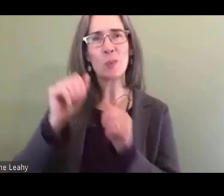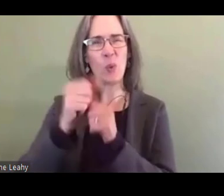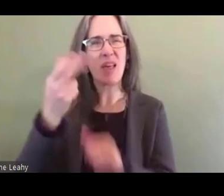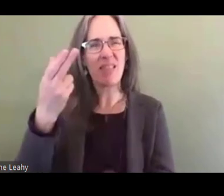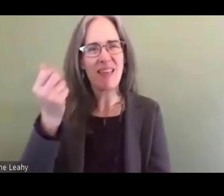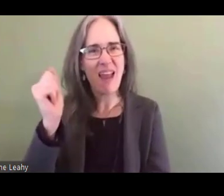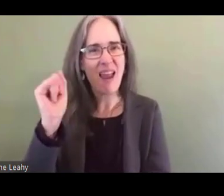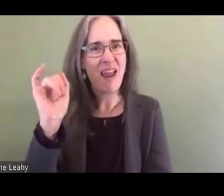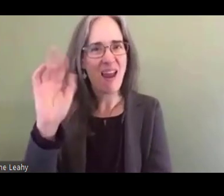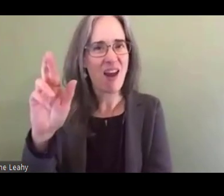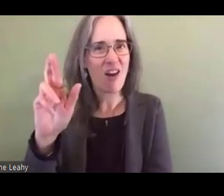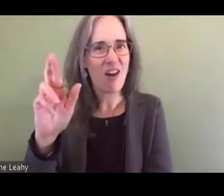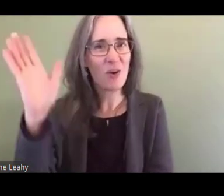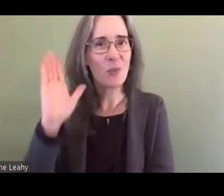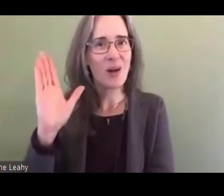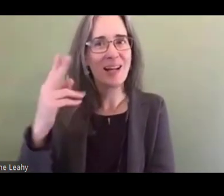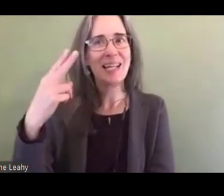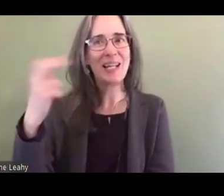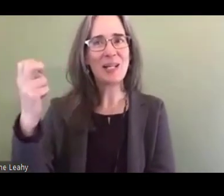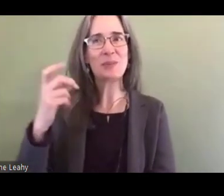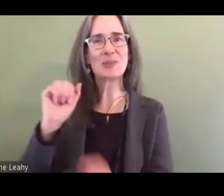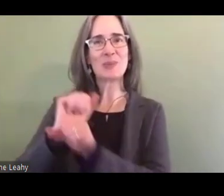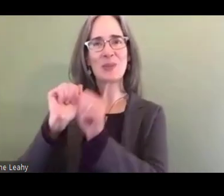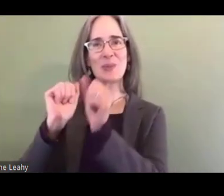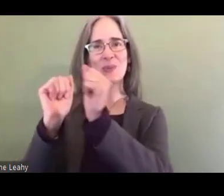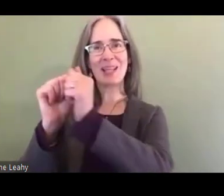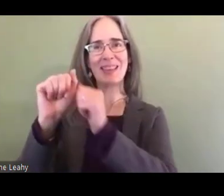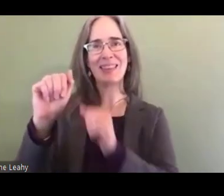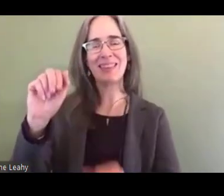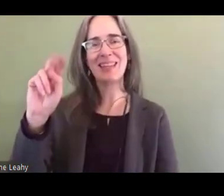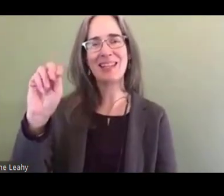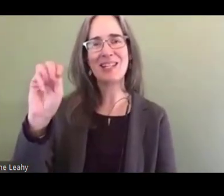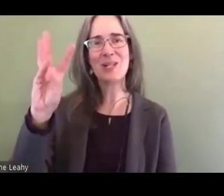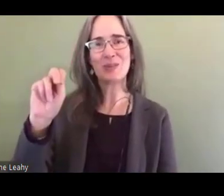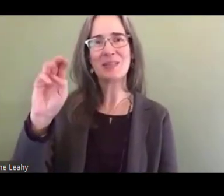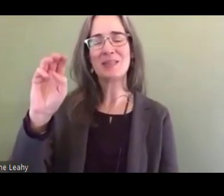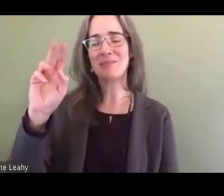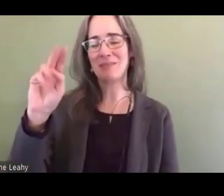when he was working with Newt Minow and myself